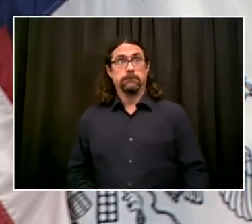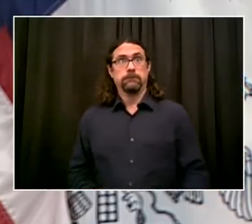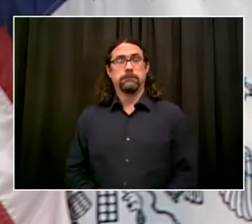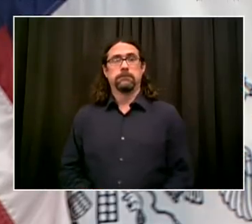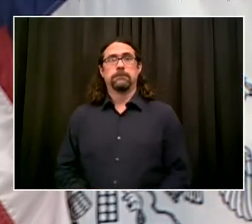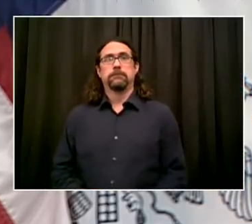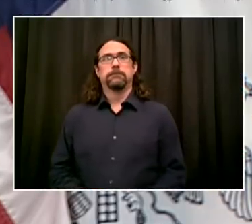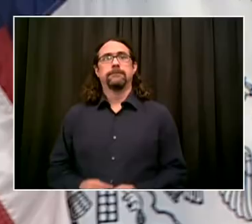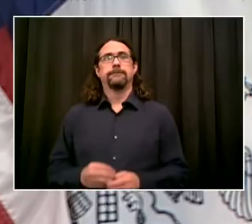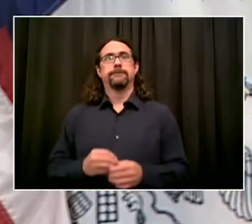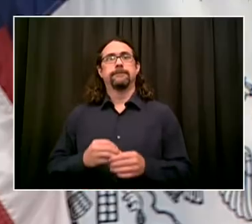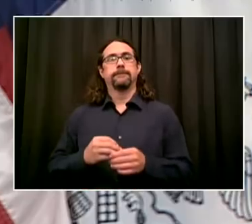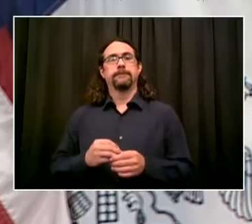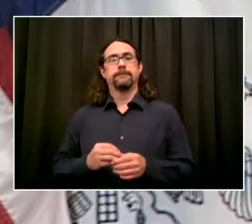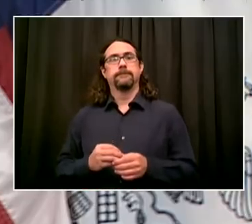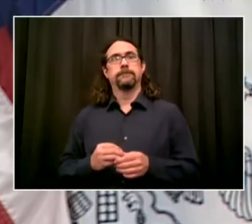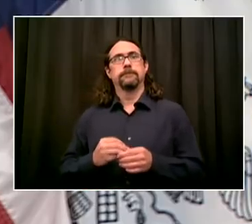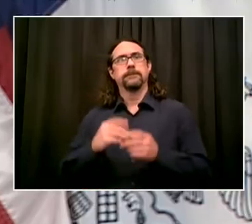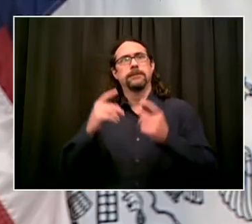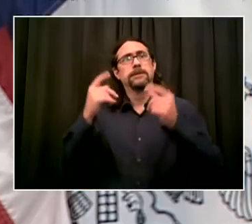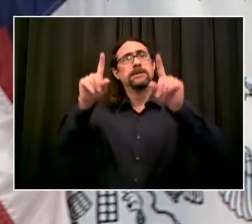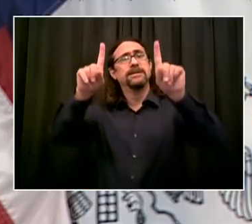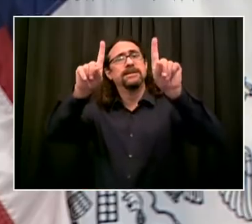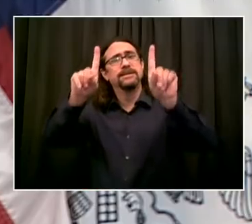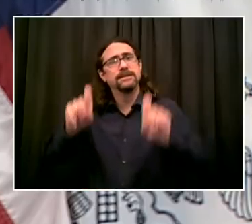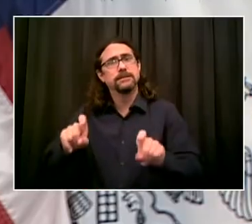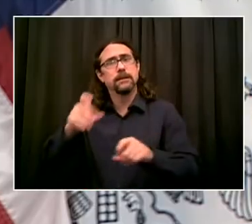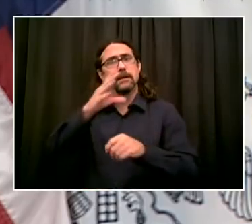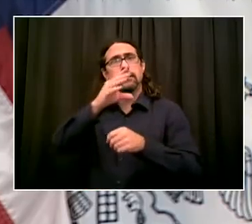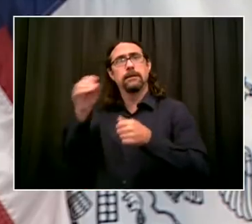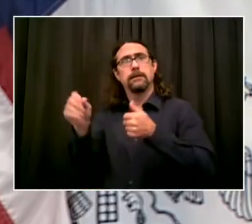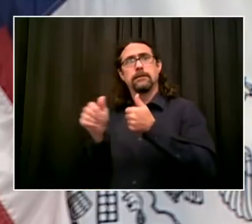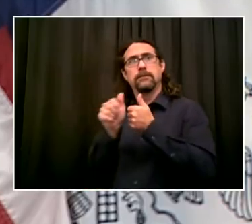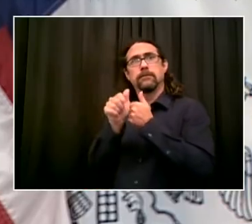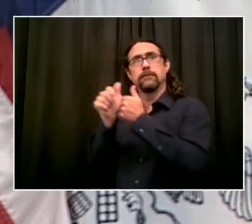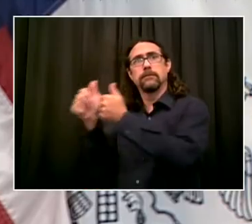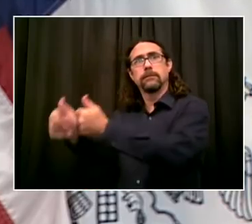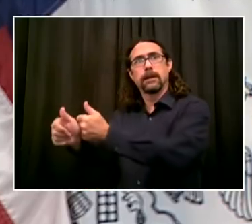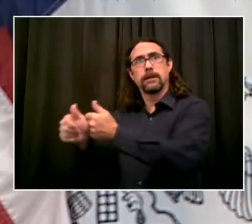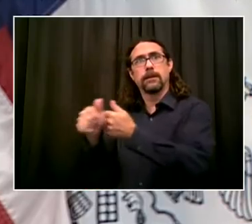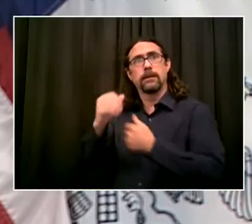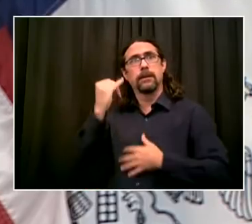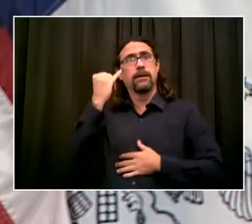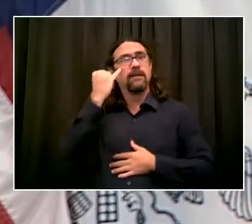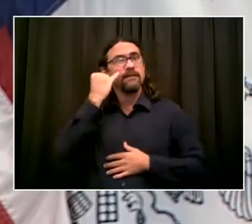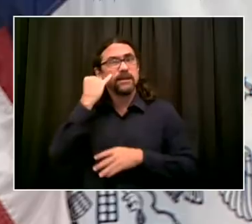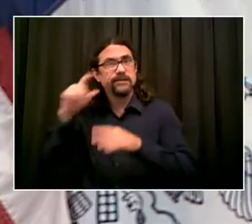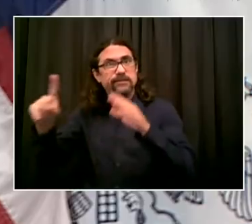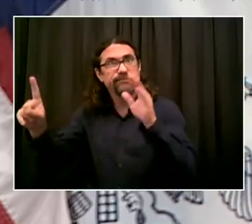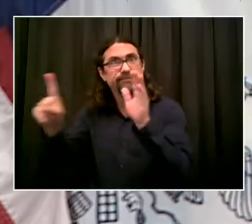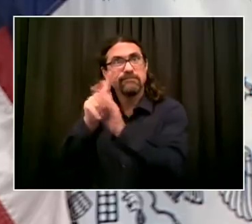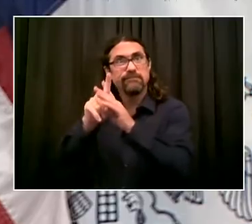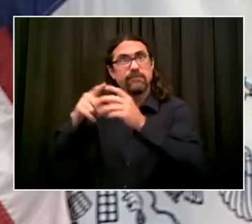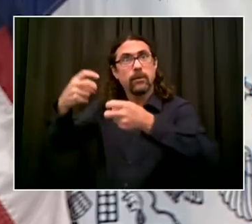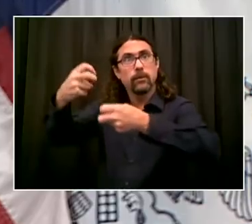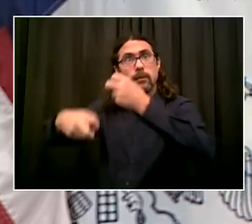REPORTS FROM PUBL ICSCHOOLS ALL OVER THE CITY. OBVIOUSLY TEST AND TRACE CORPS GETS INVOLVED IN THE SCHOOL